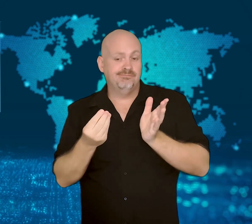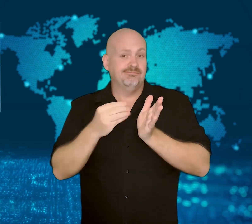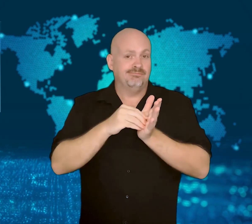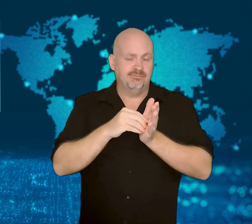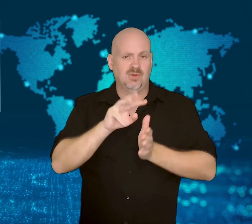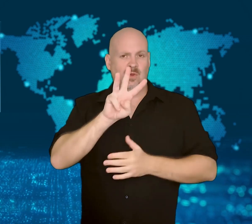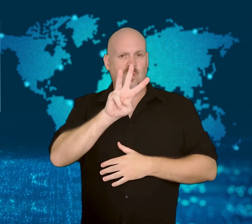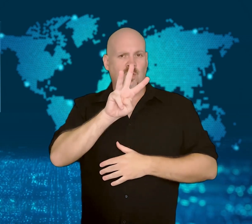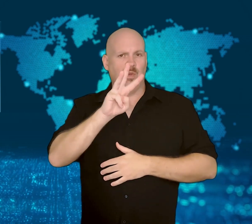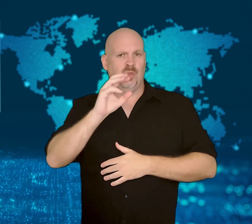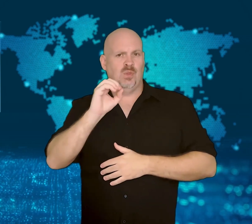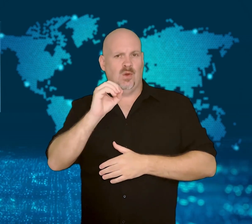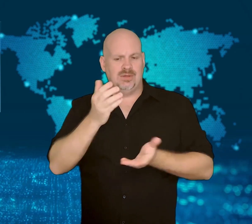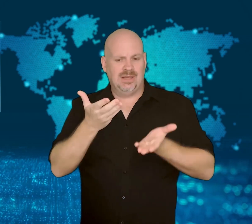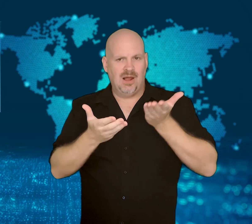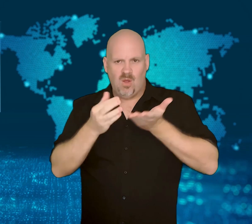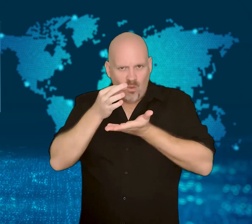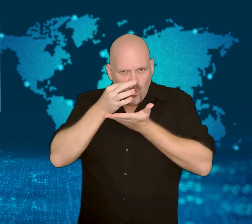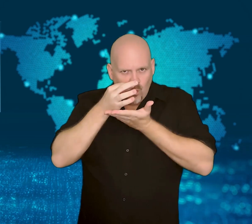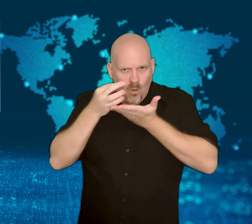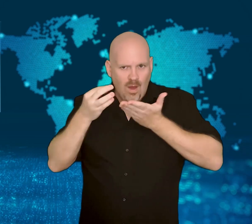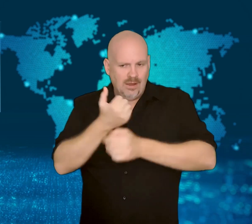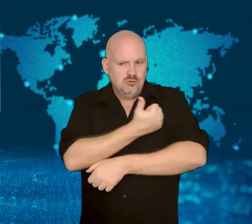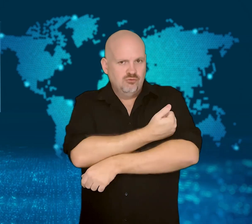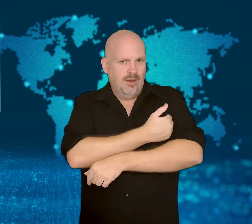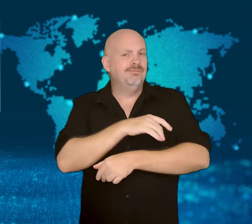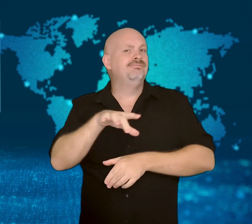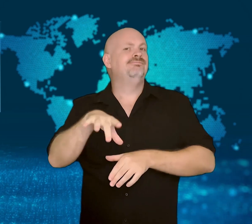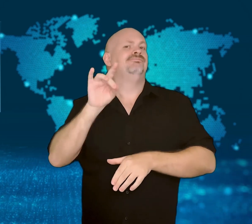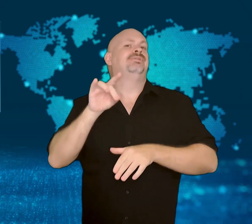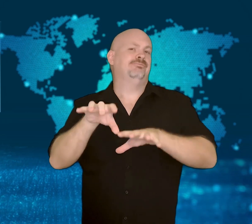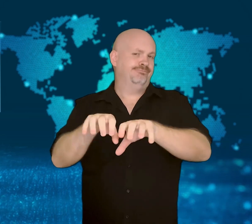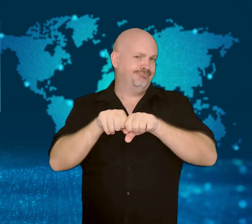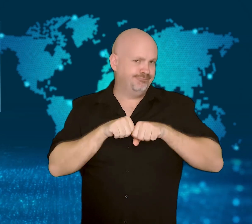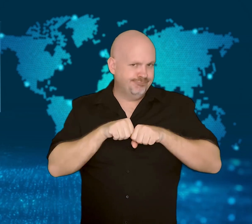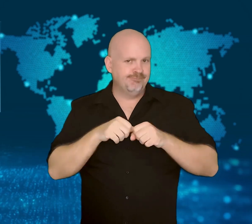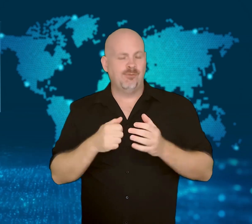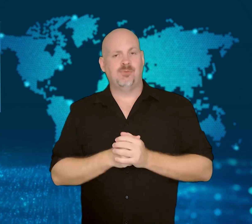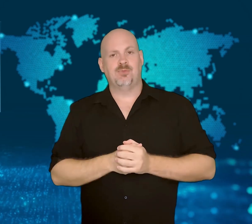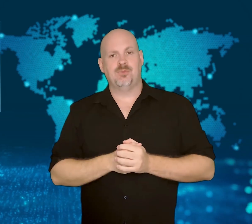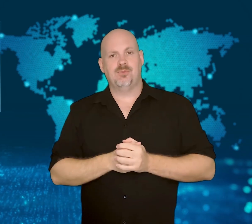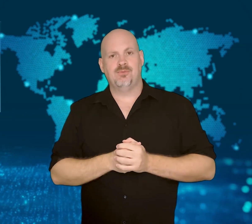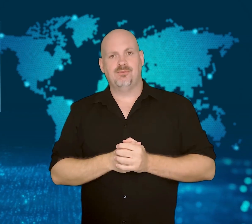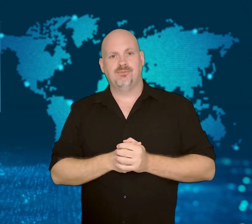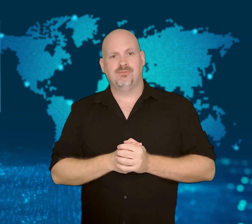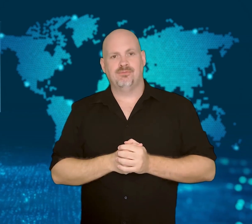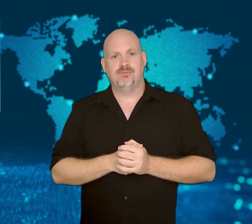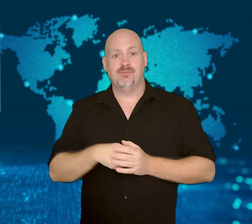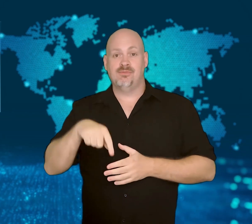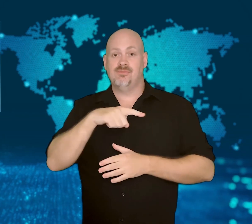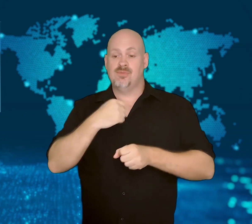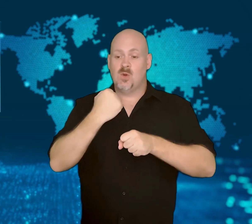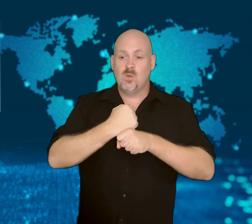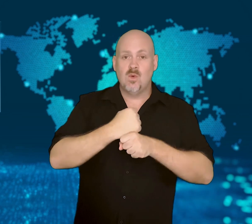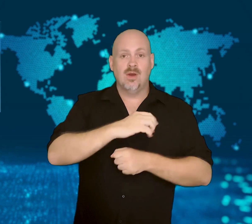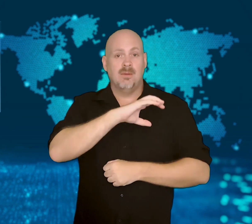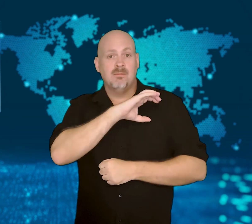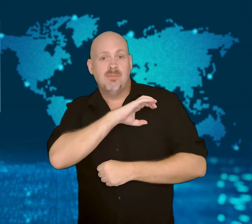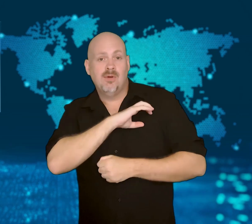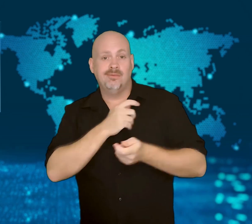According to officials, Australia is facing a meth epidemic.